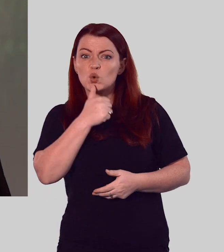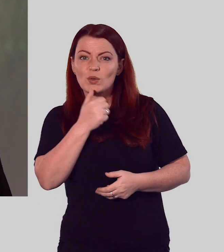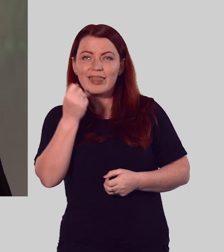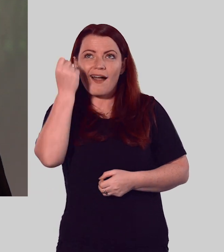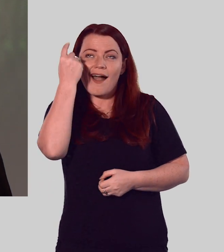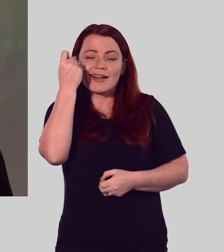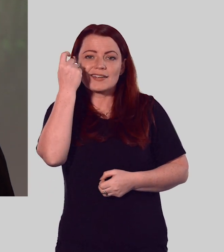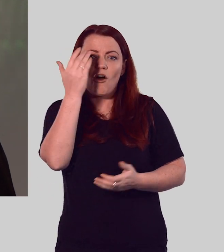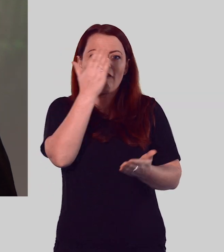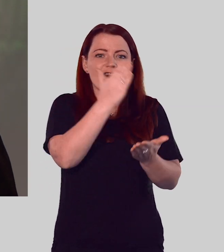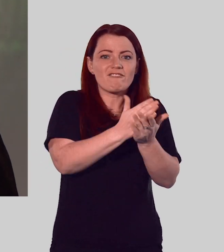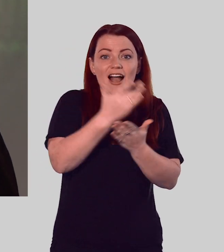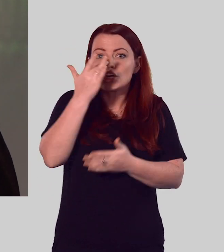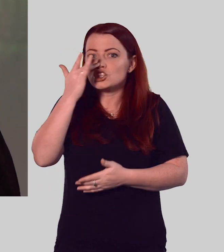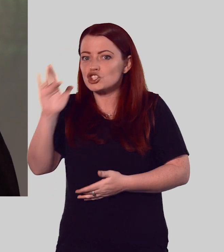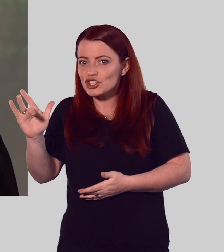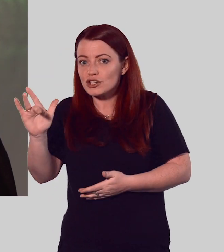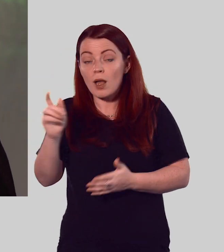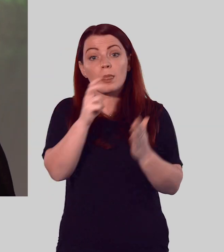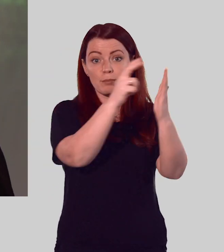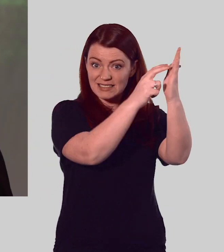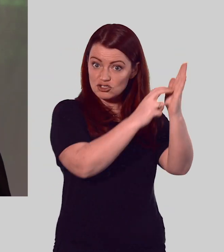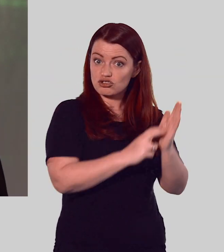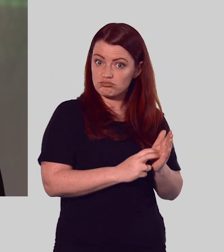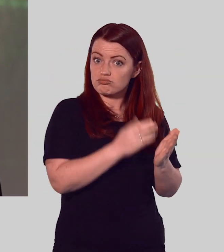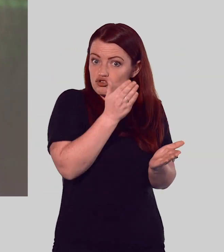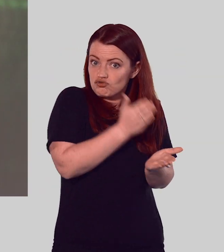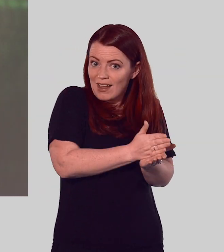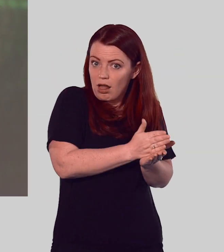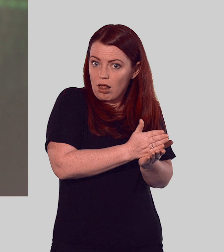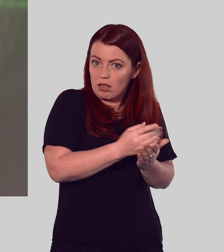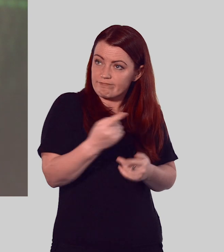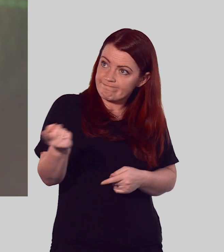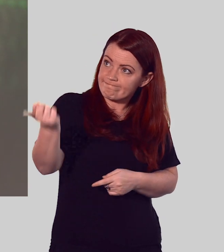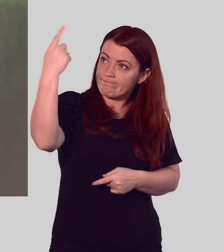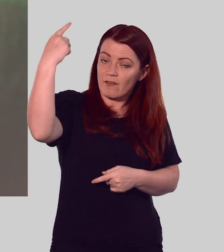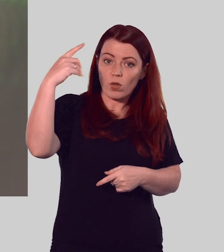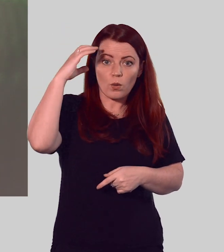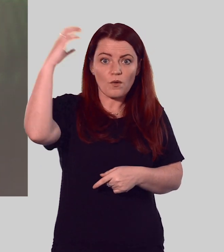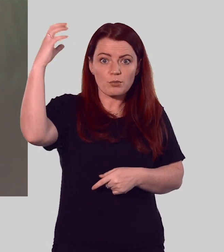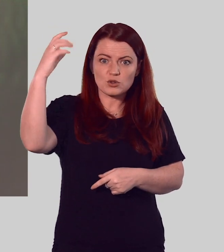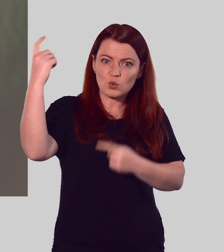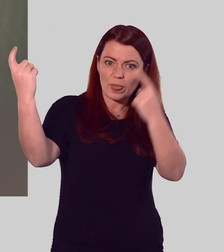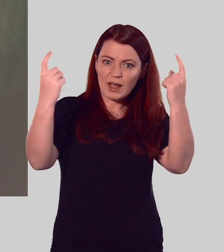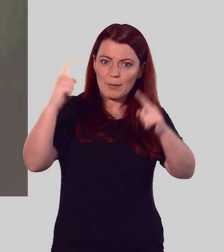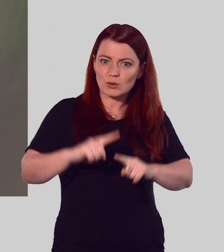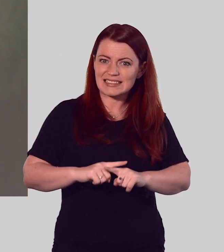the petition was actually a real petition calling for the government to consider an alternative to austerity.